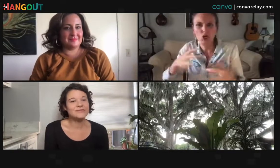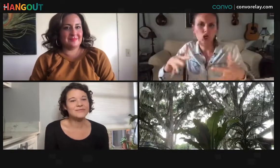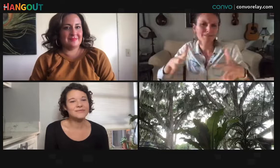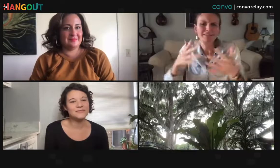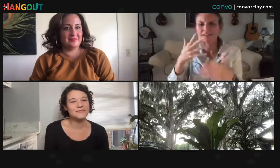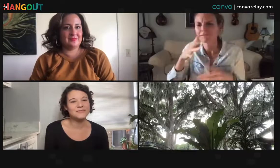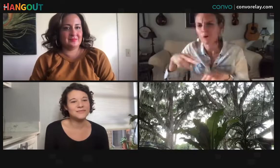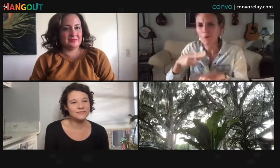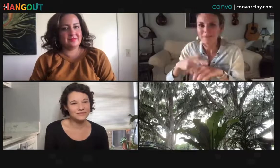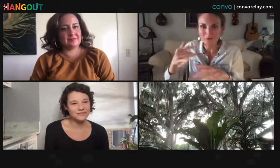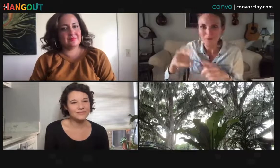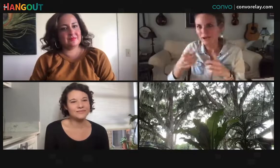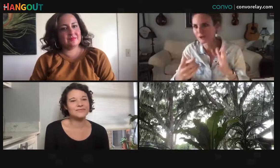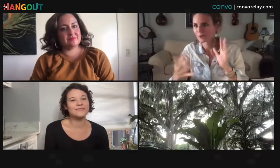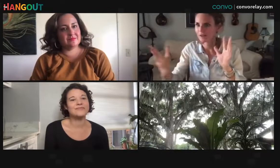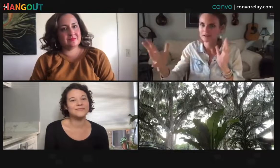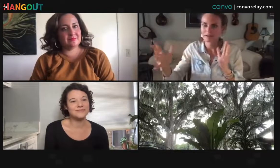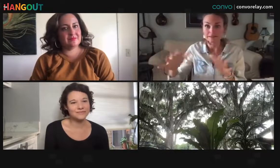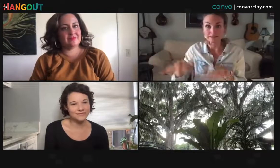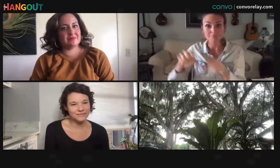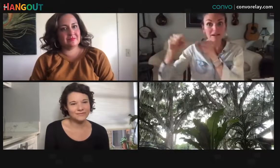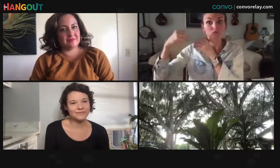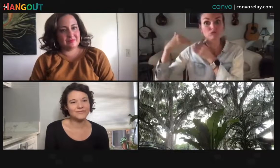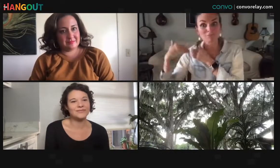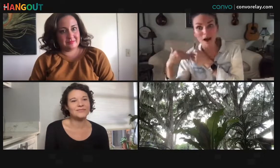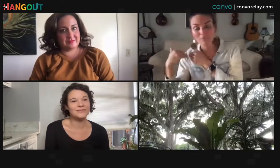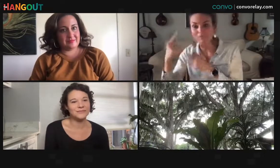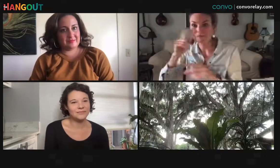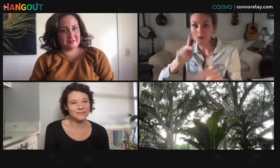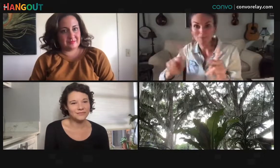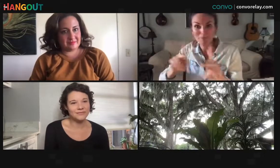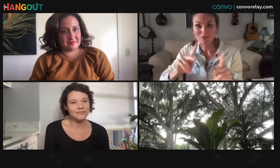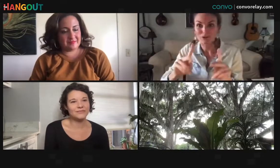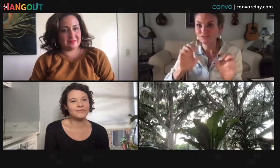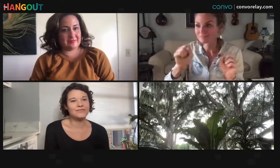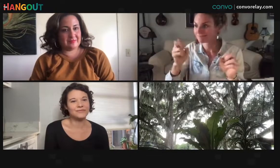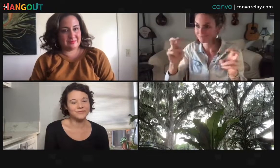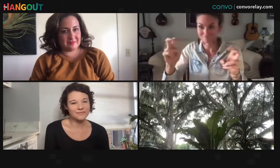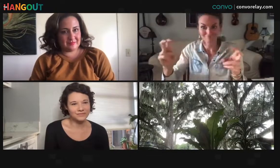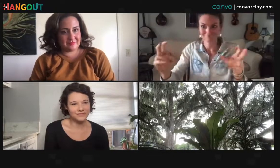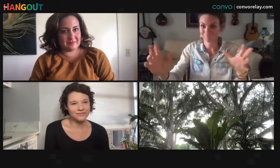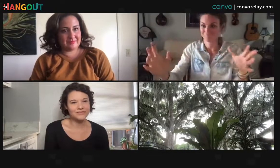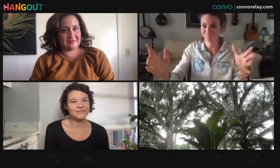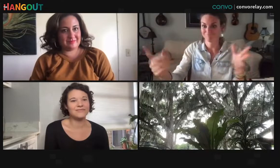for me sometimes i admit i get nervous you know normally when you assume responsibility for